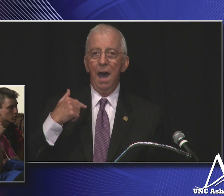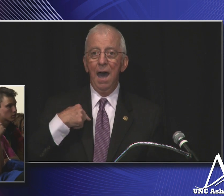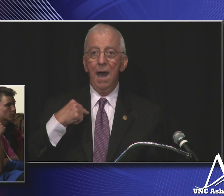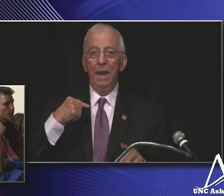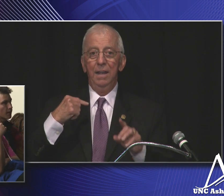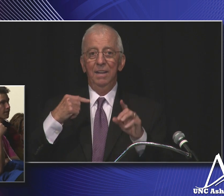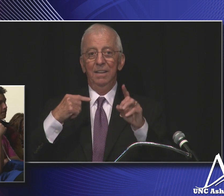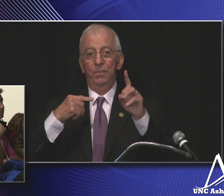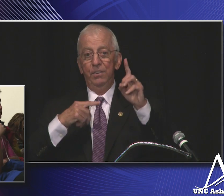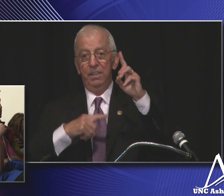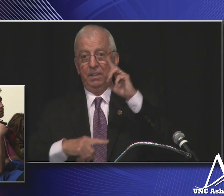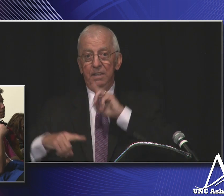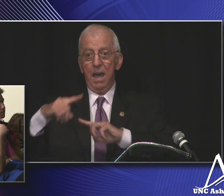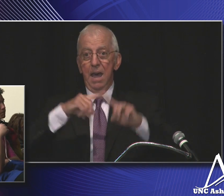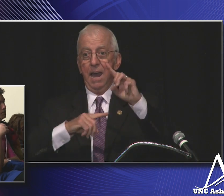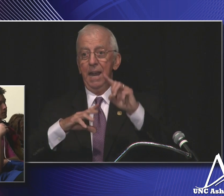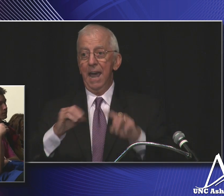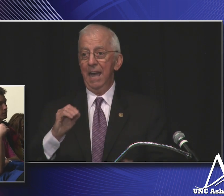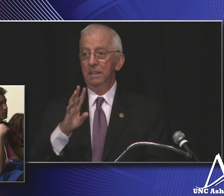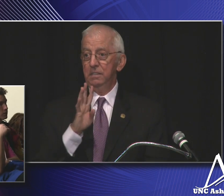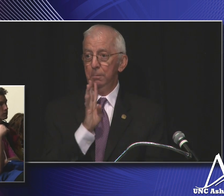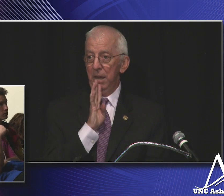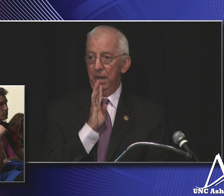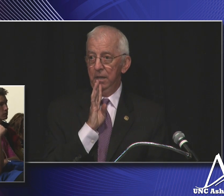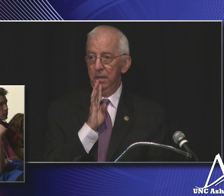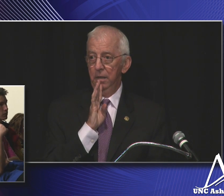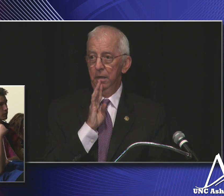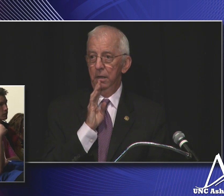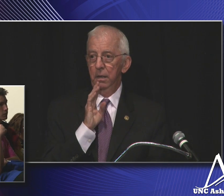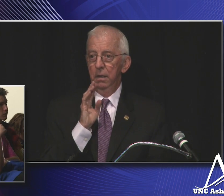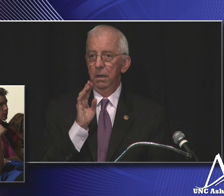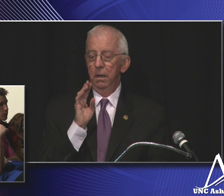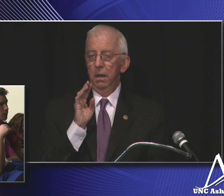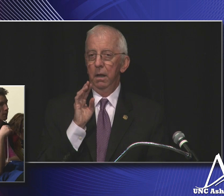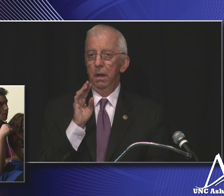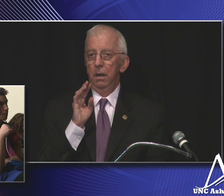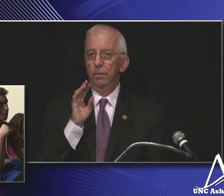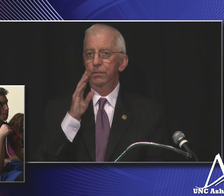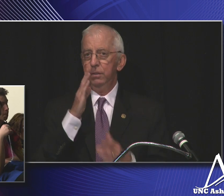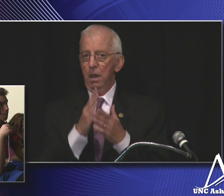I sign and speak.